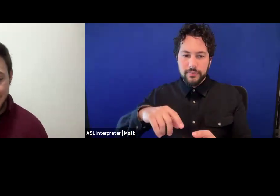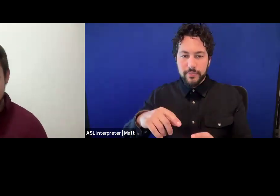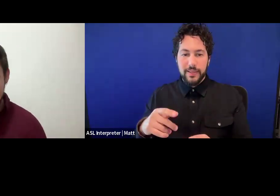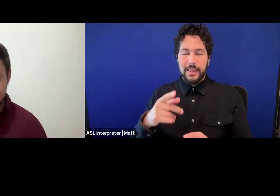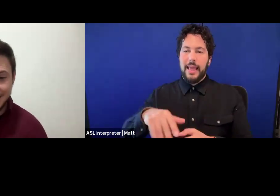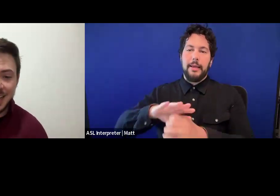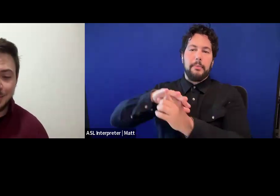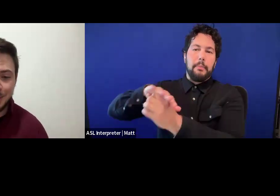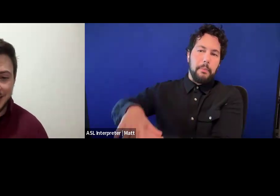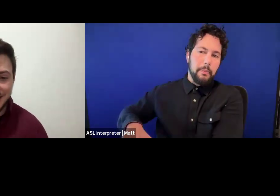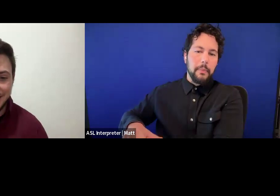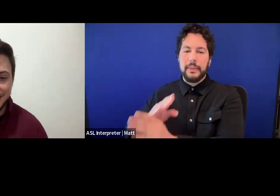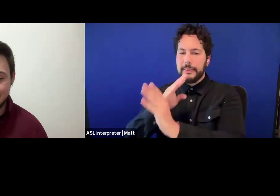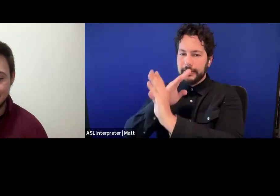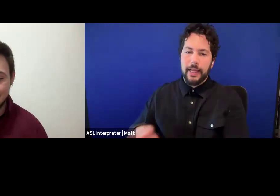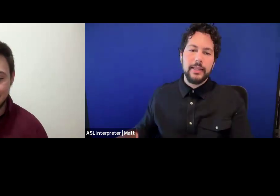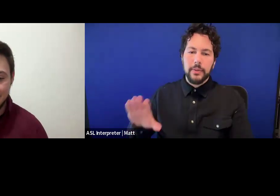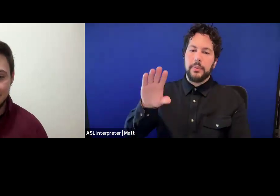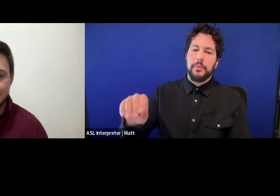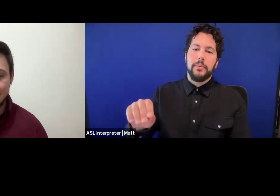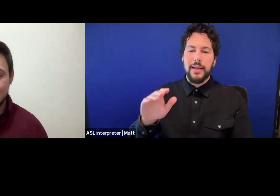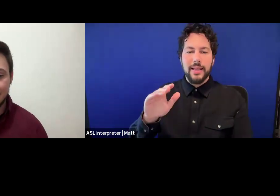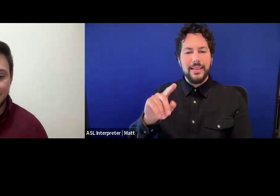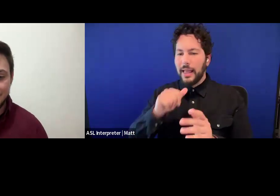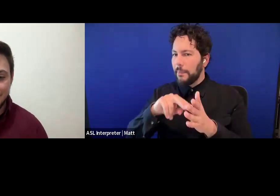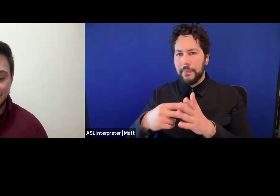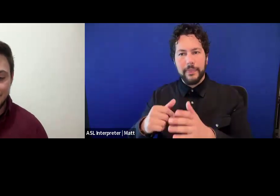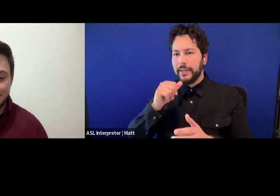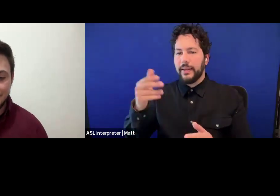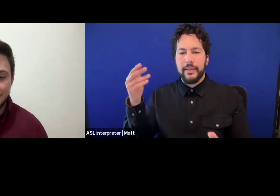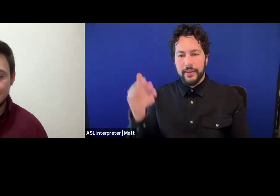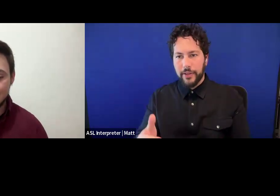Next slide, please.